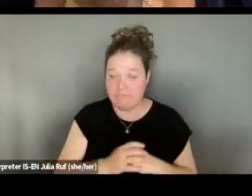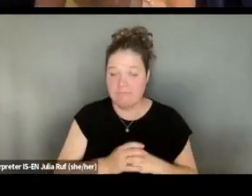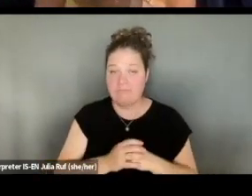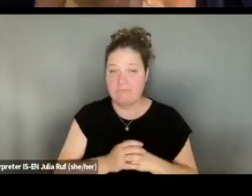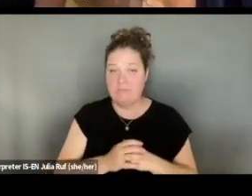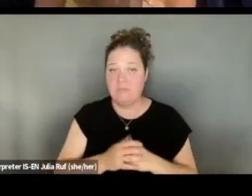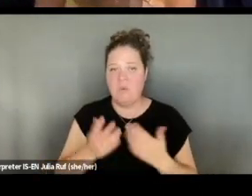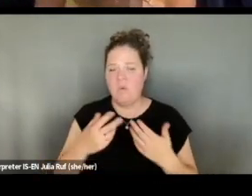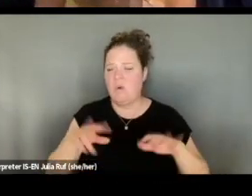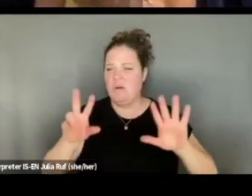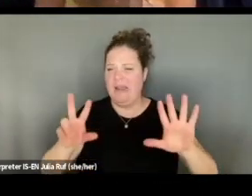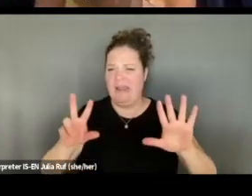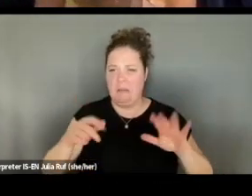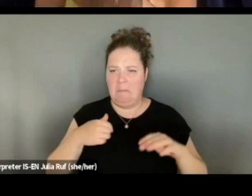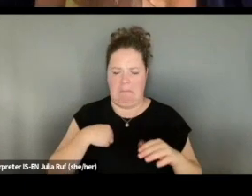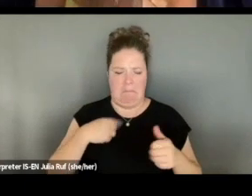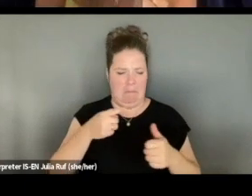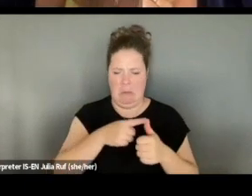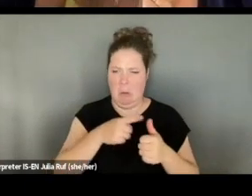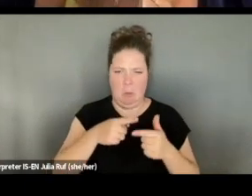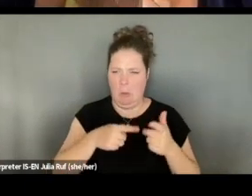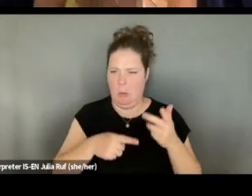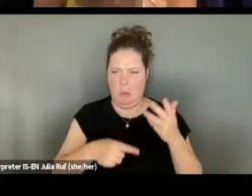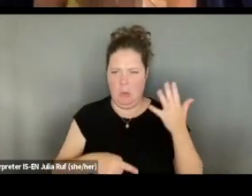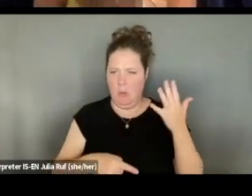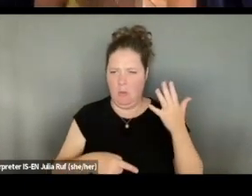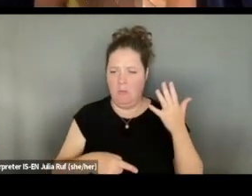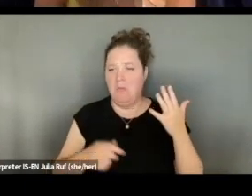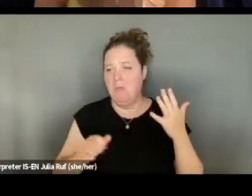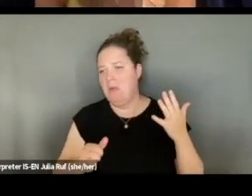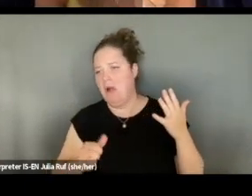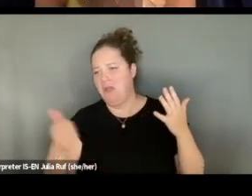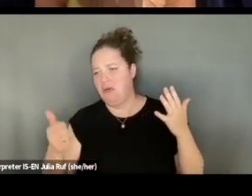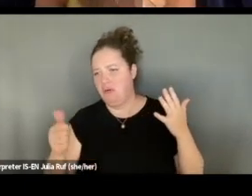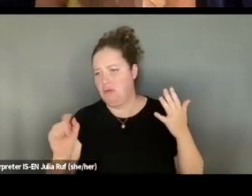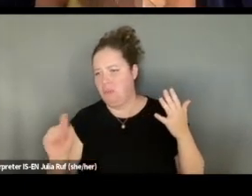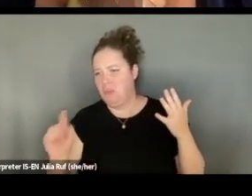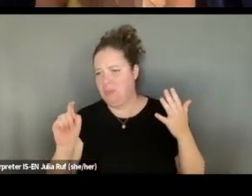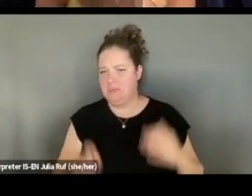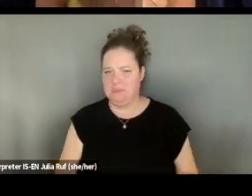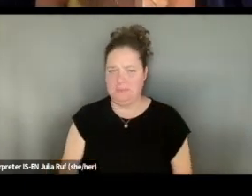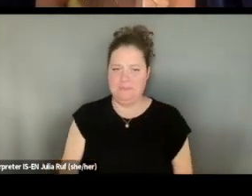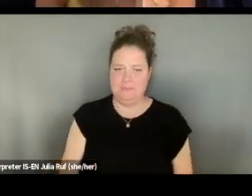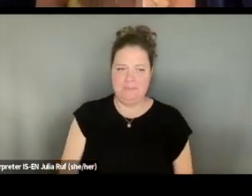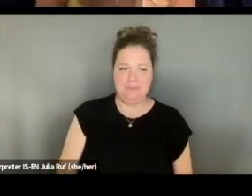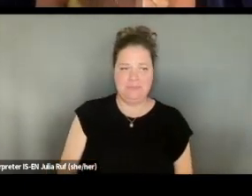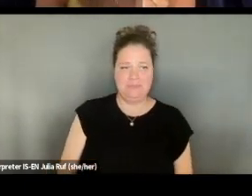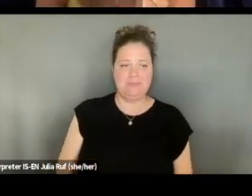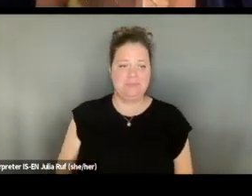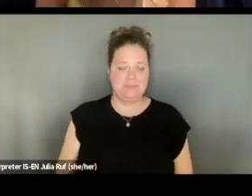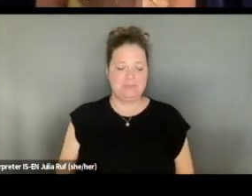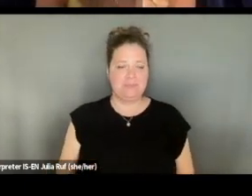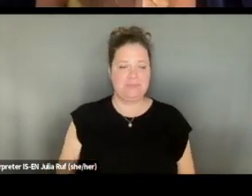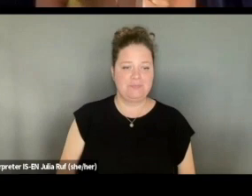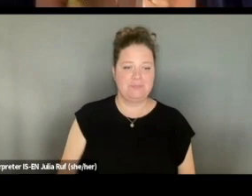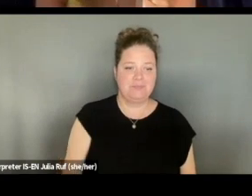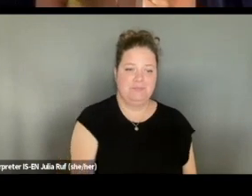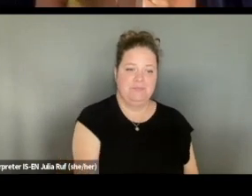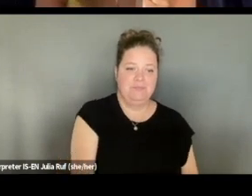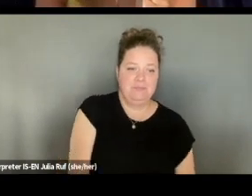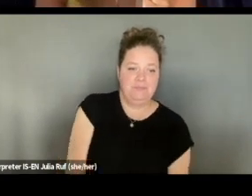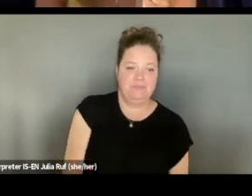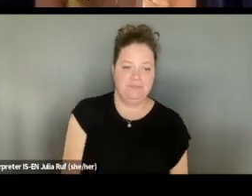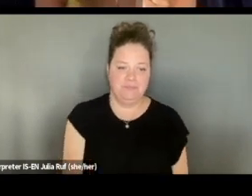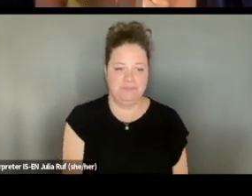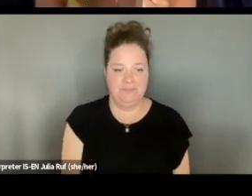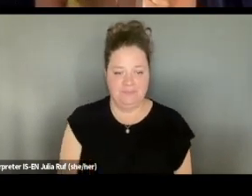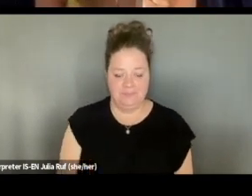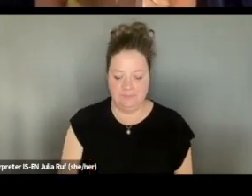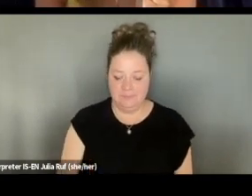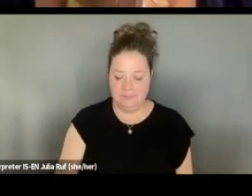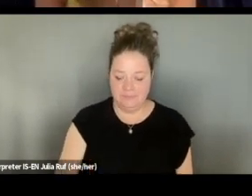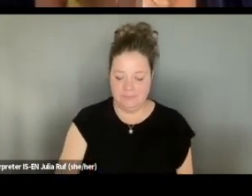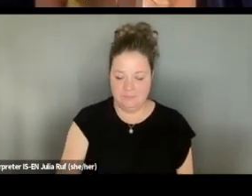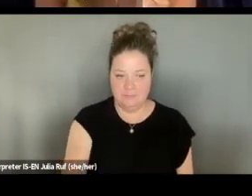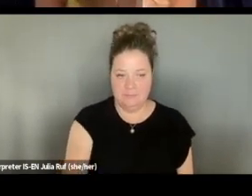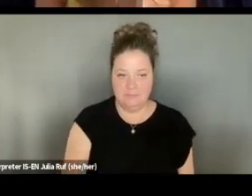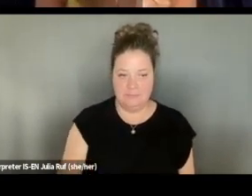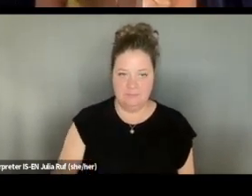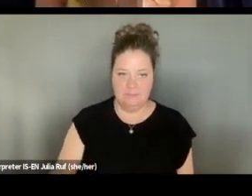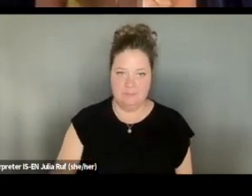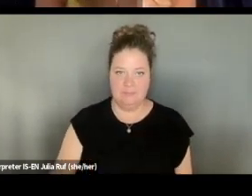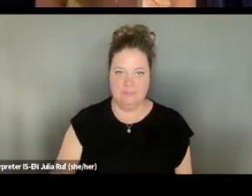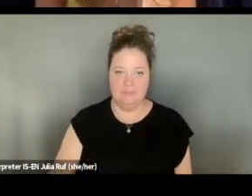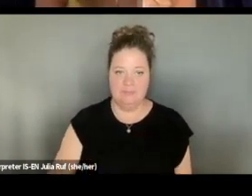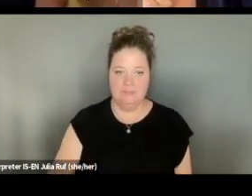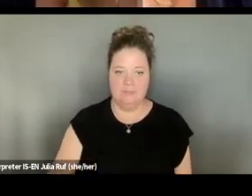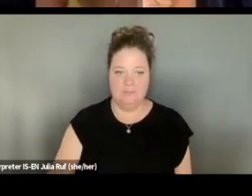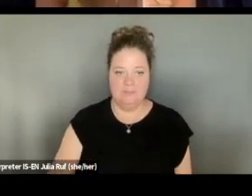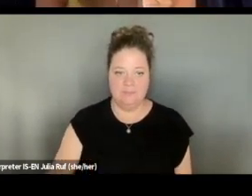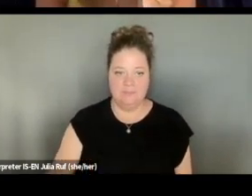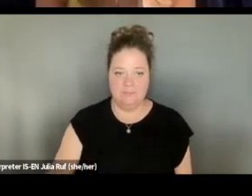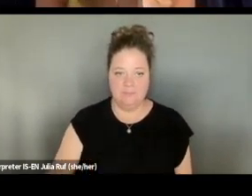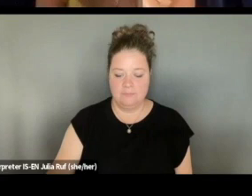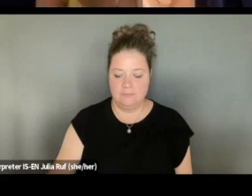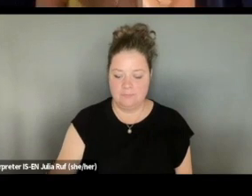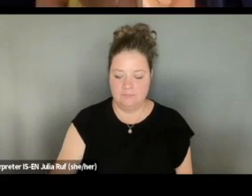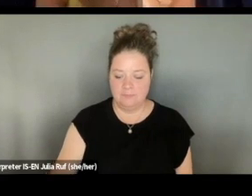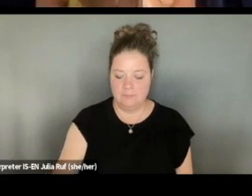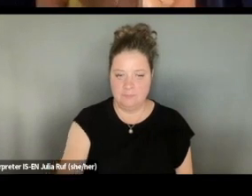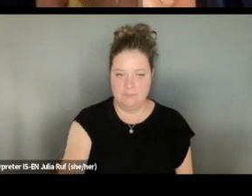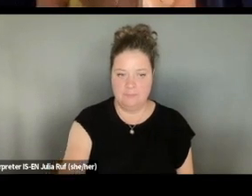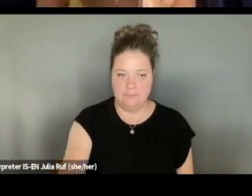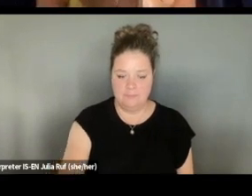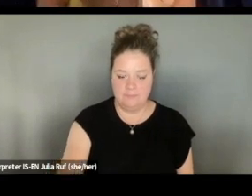just click "Other."